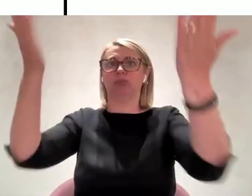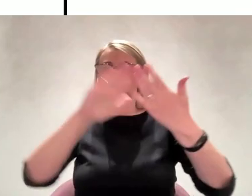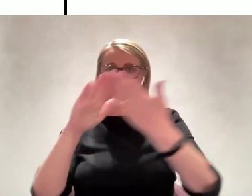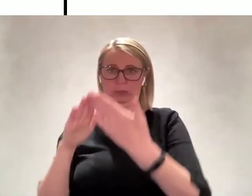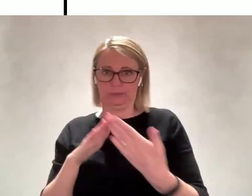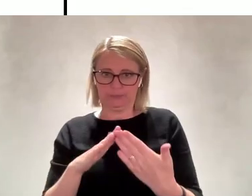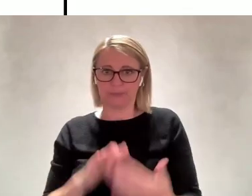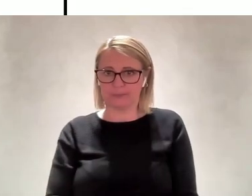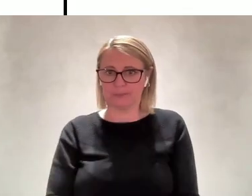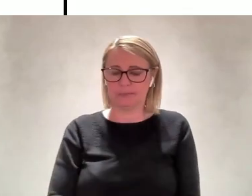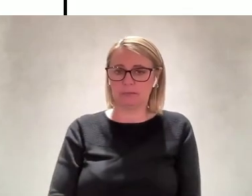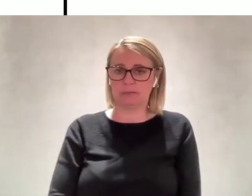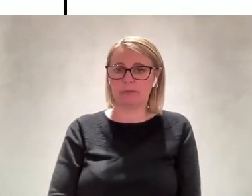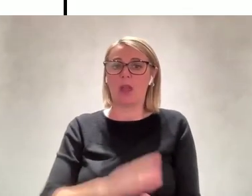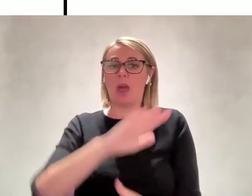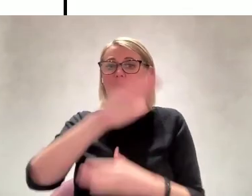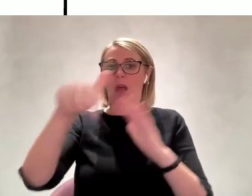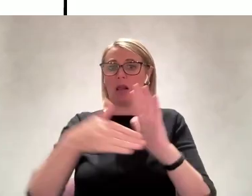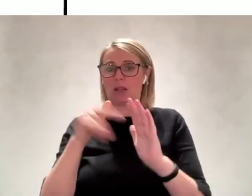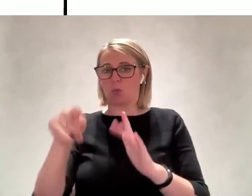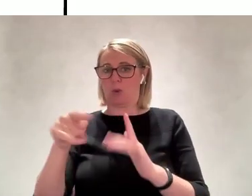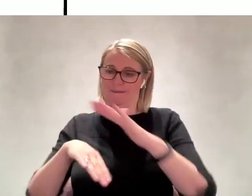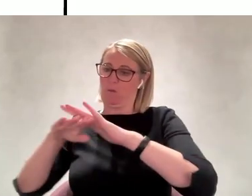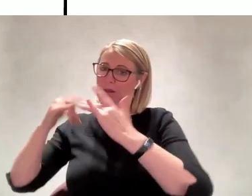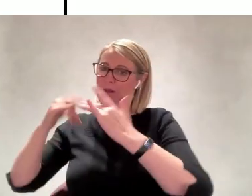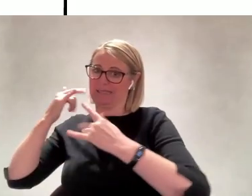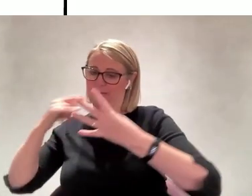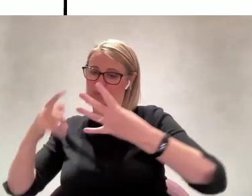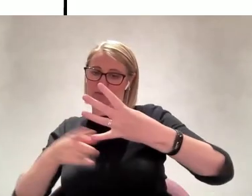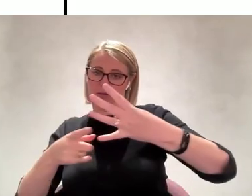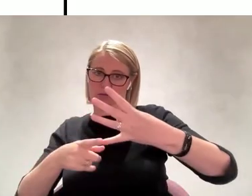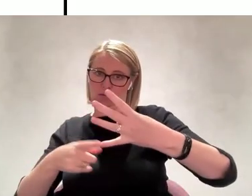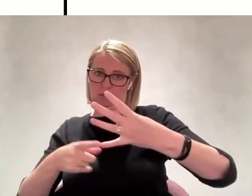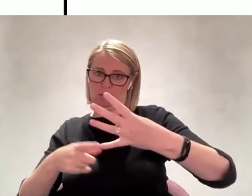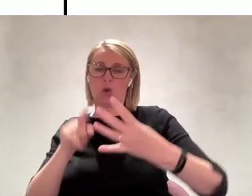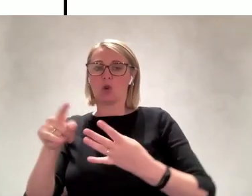The last section, which we call the full assessment, is only